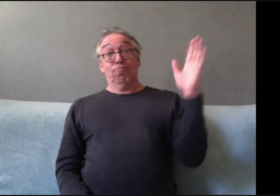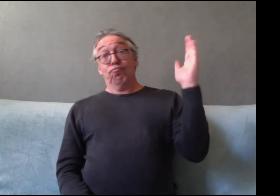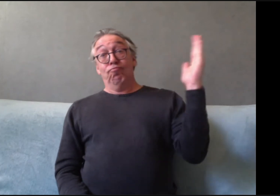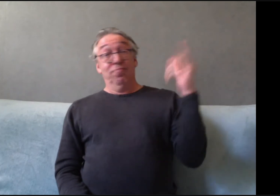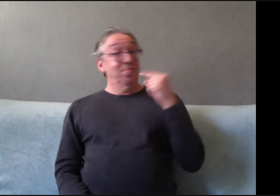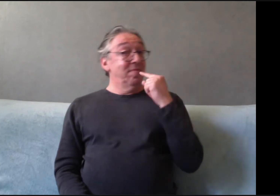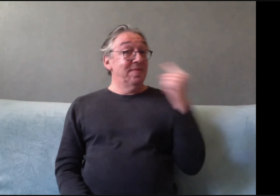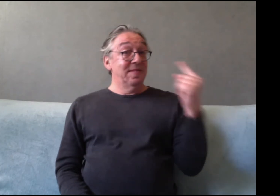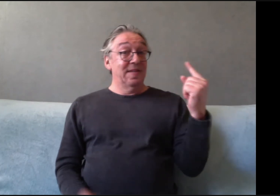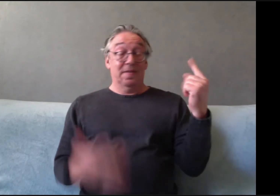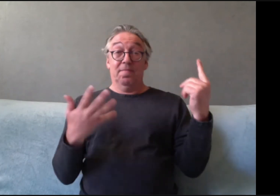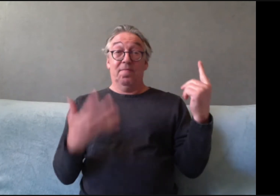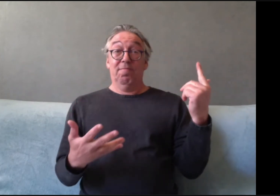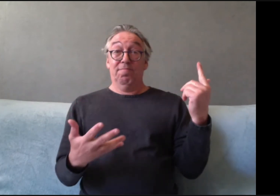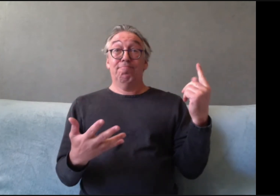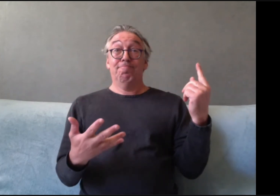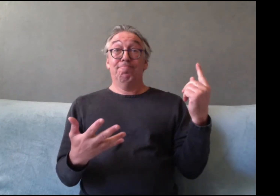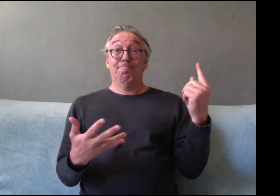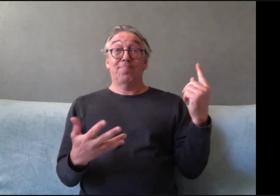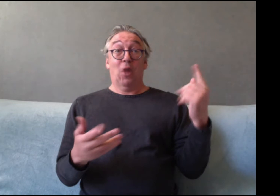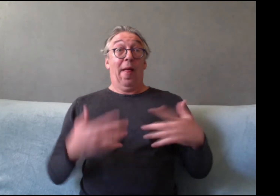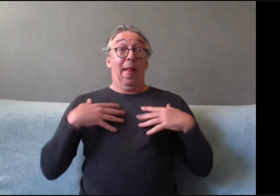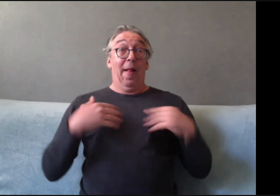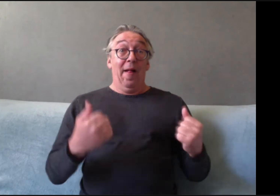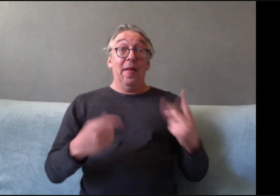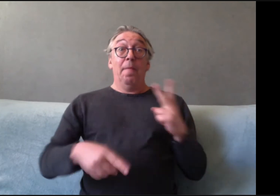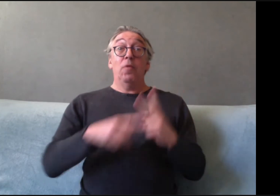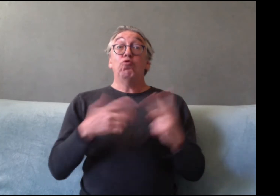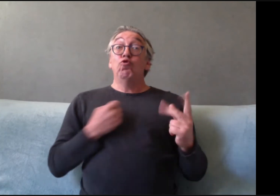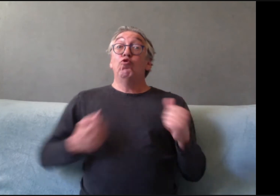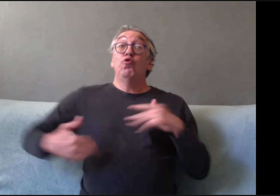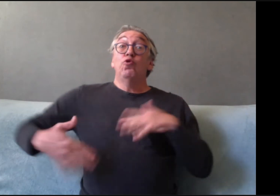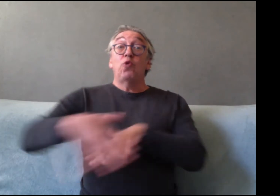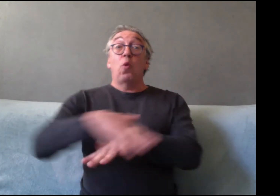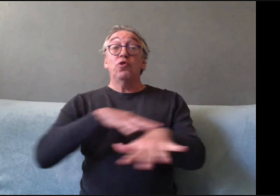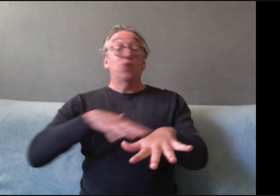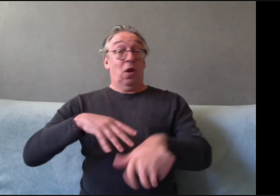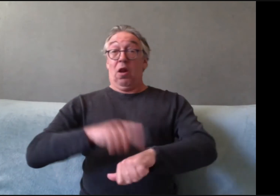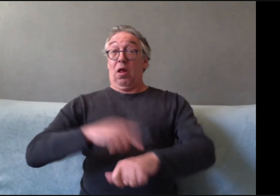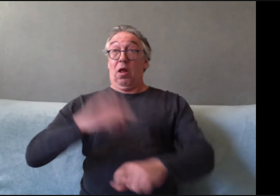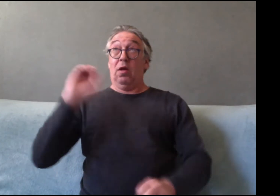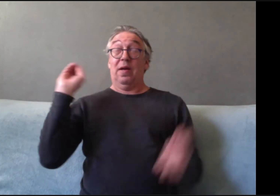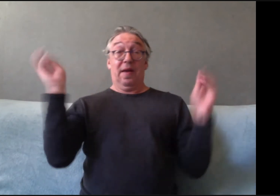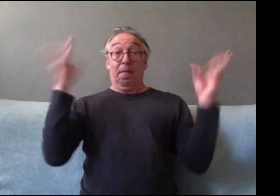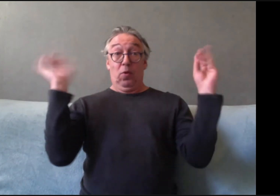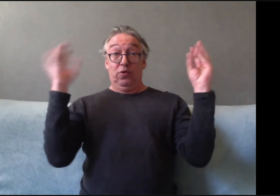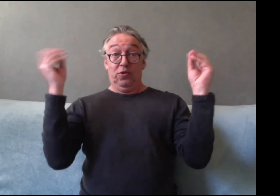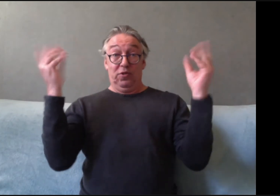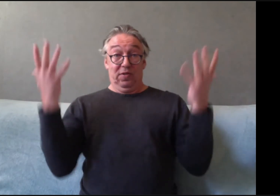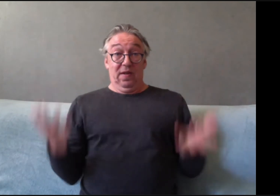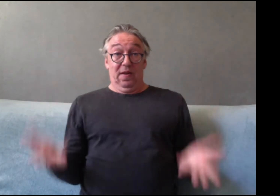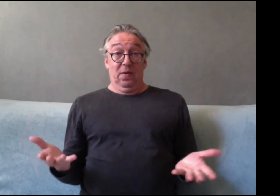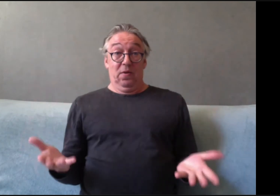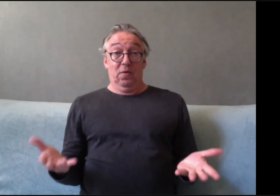I also want to underline the key role of Disability movement,